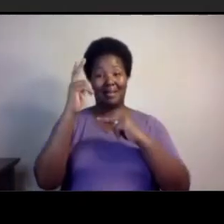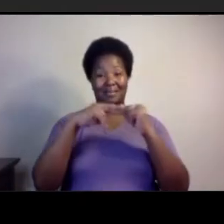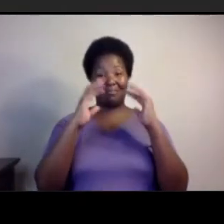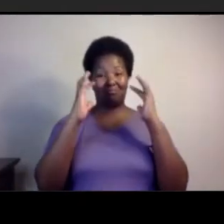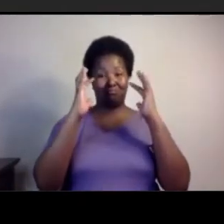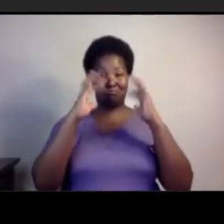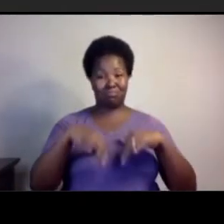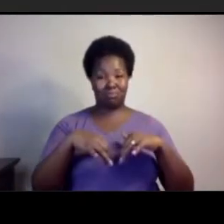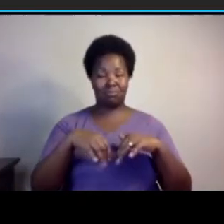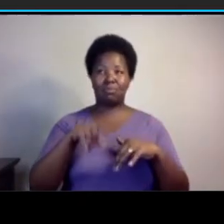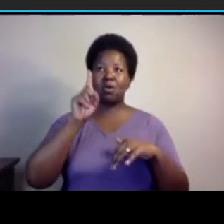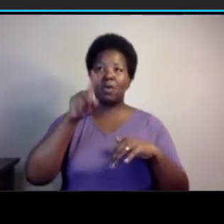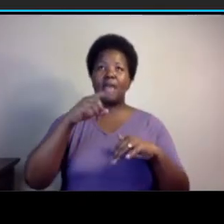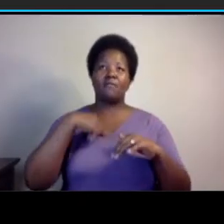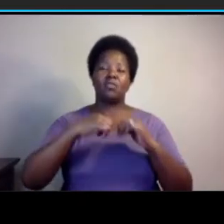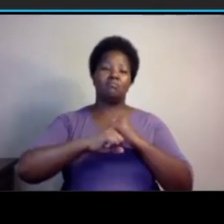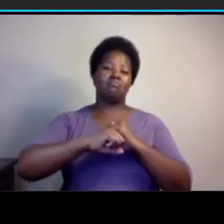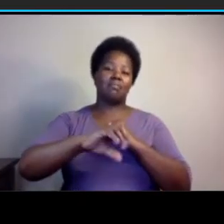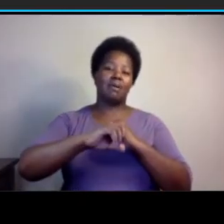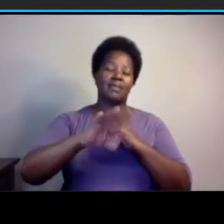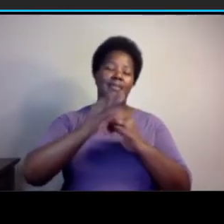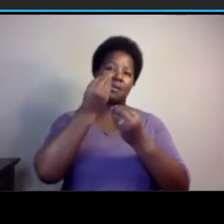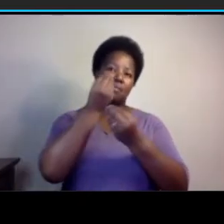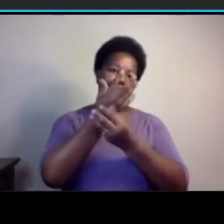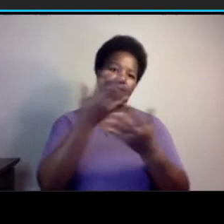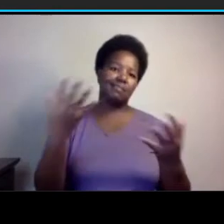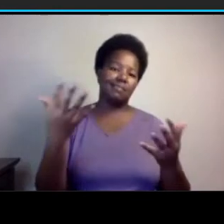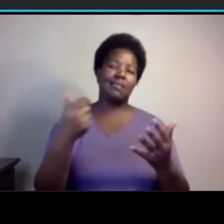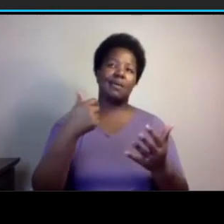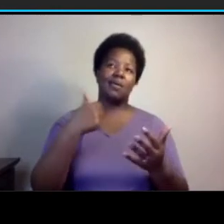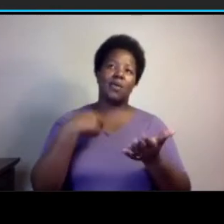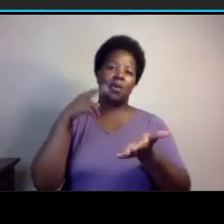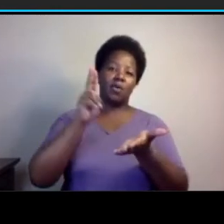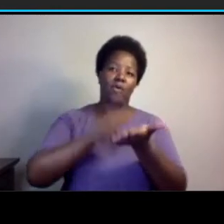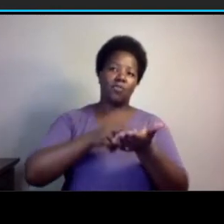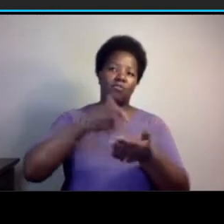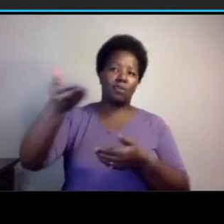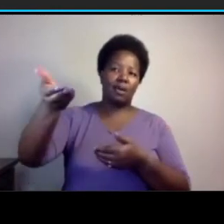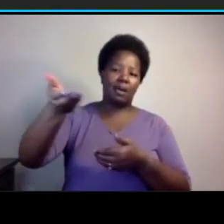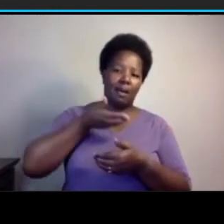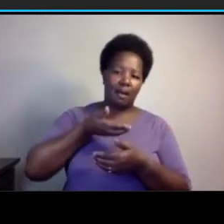a contact contractor and bought a contract for him to come and demolish the building